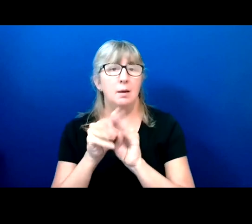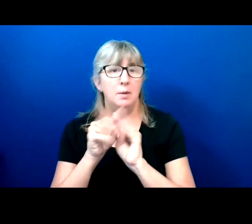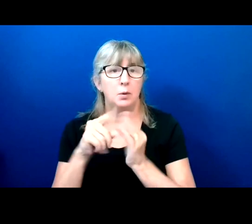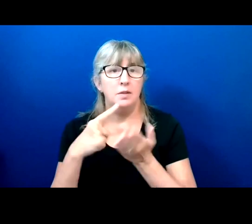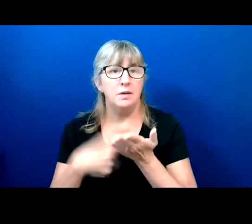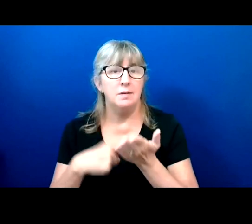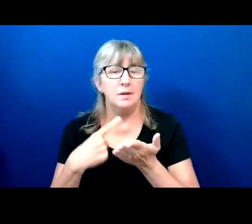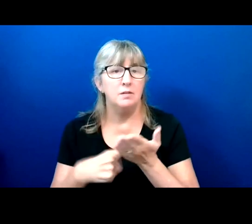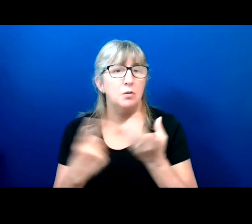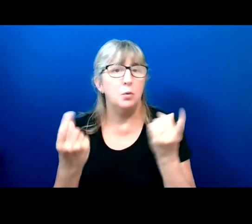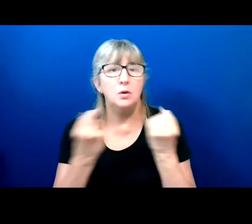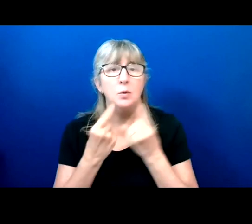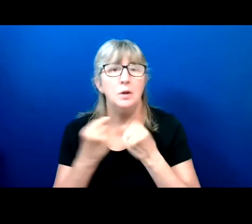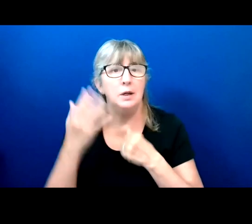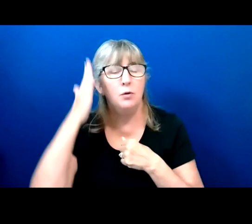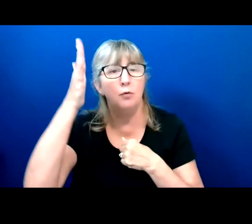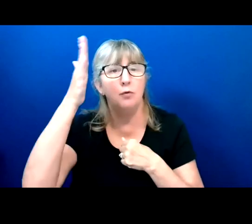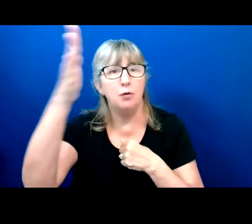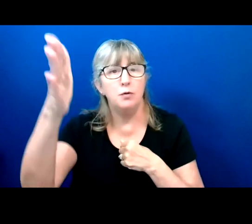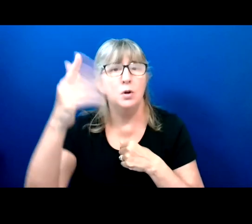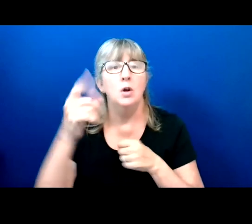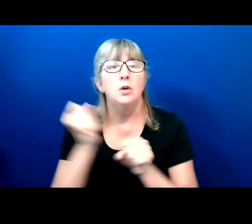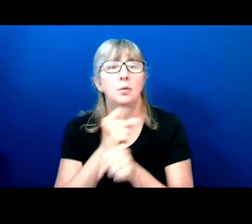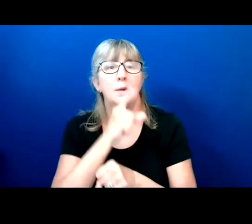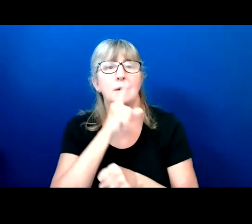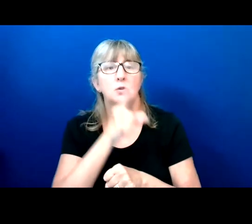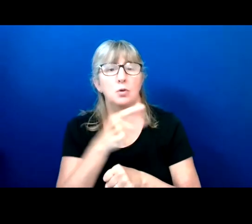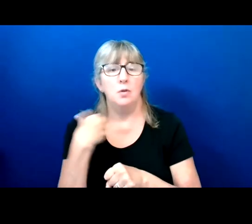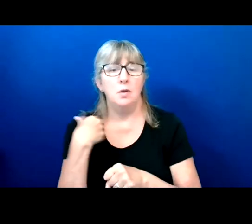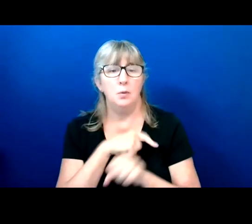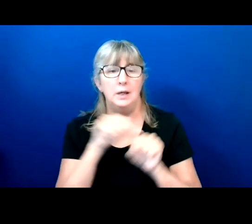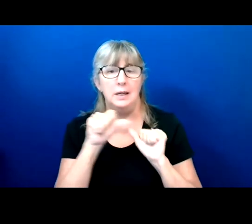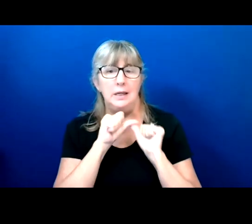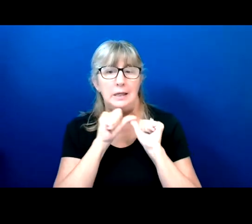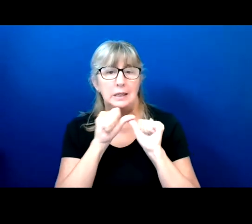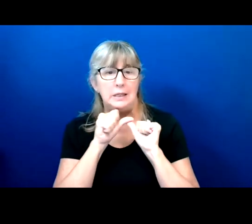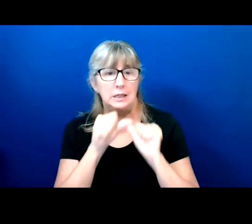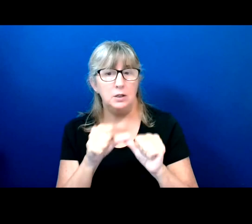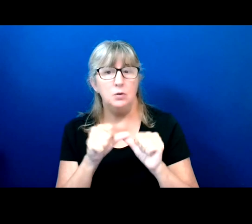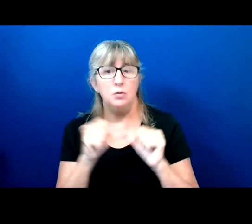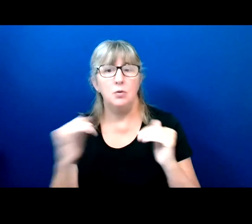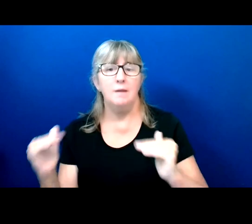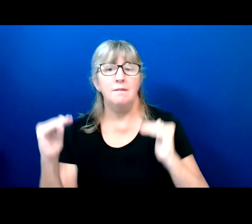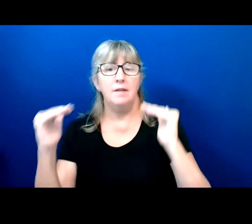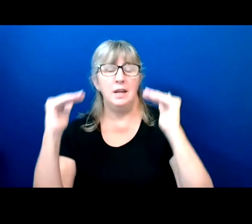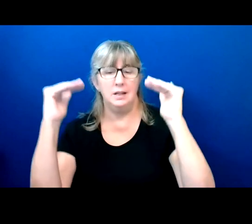the future to ensure that we can continue to advance and enfranchisement to make sure